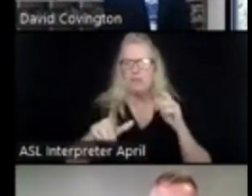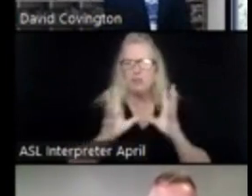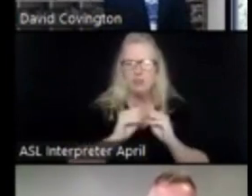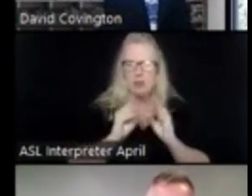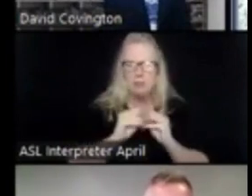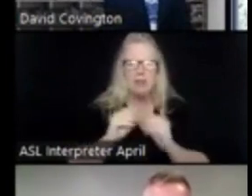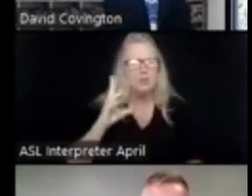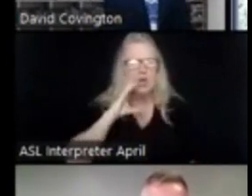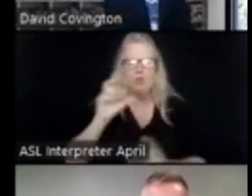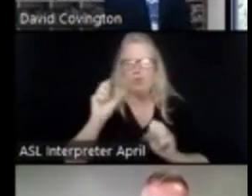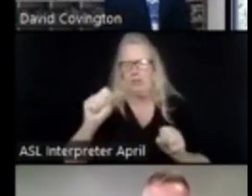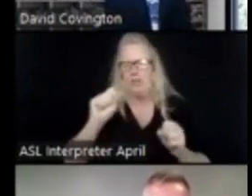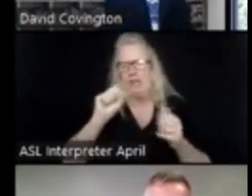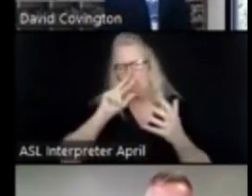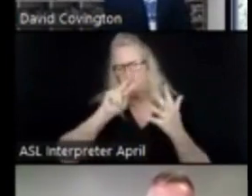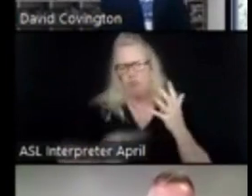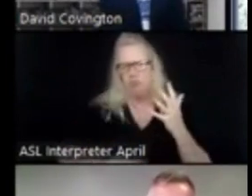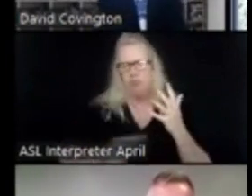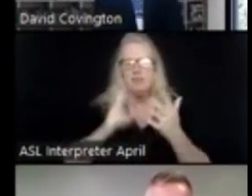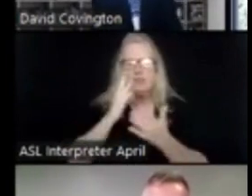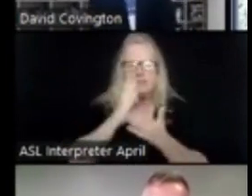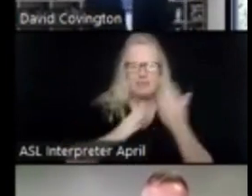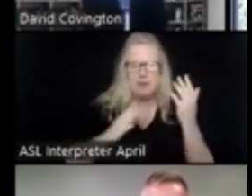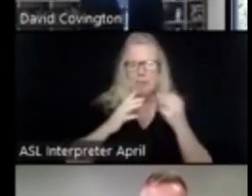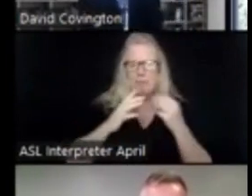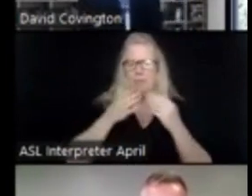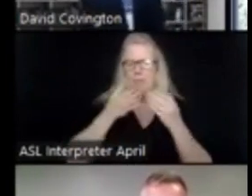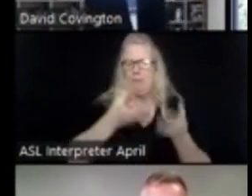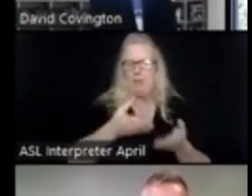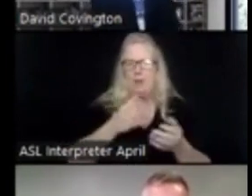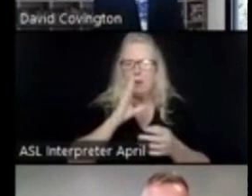FEEL FREE TO LOOK AT THE COVERAGE THAT IS THERE AROUND THOSE EVENTS.